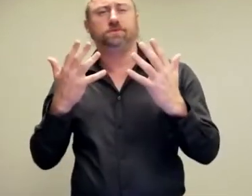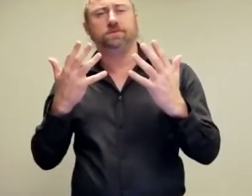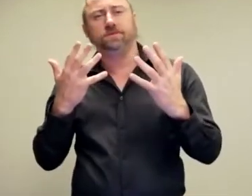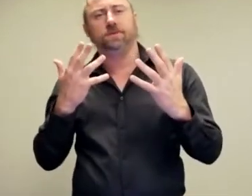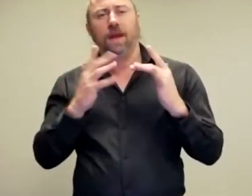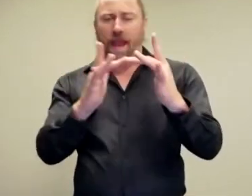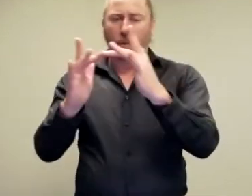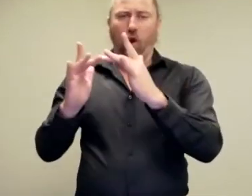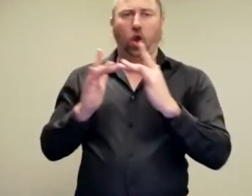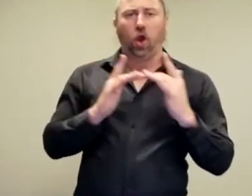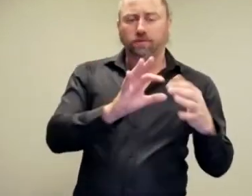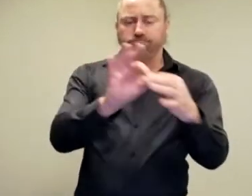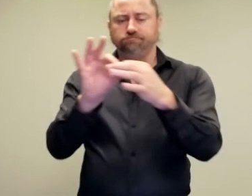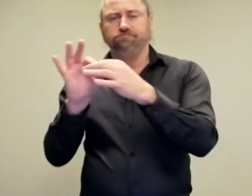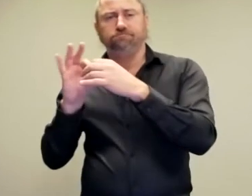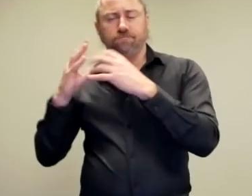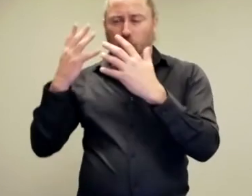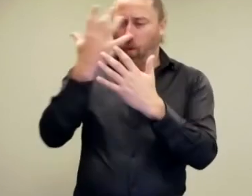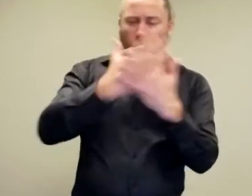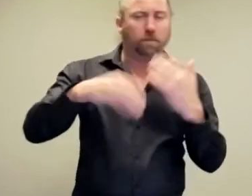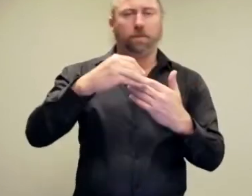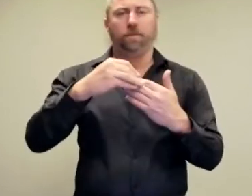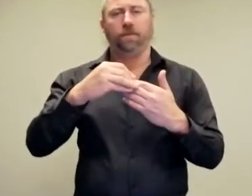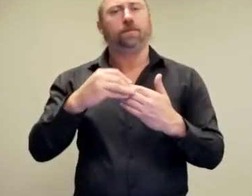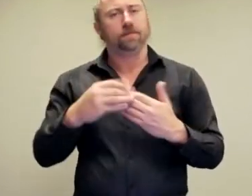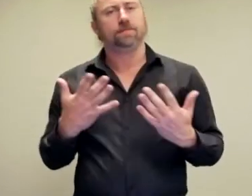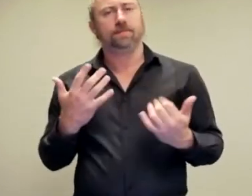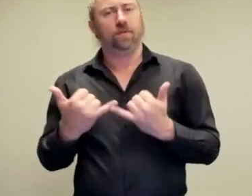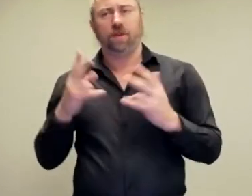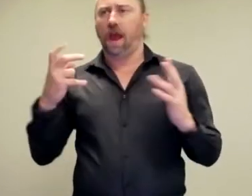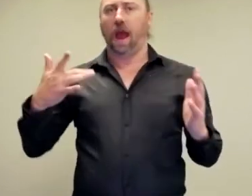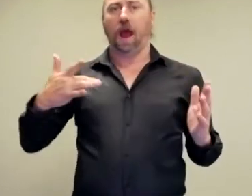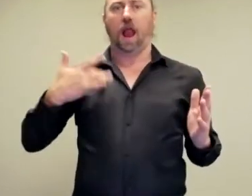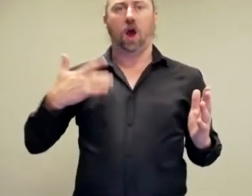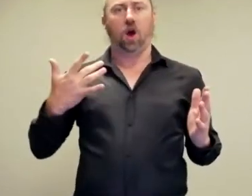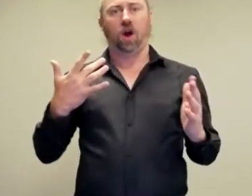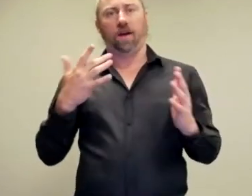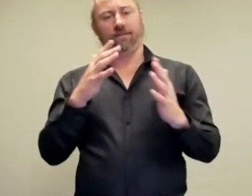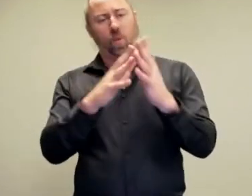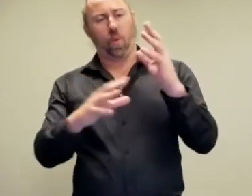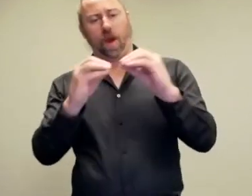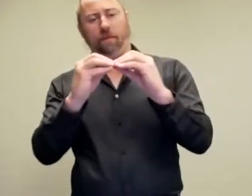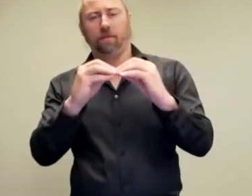network and this is a very alive web of ideas and meaning.